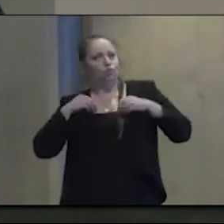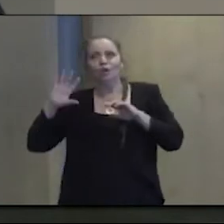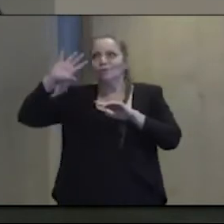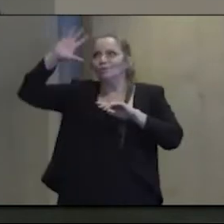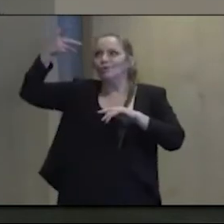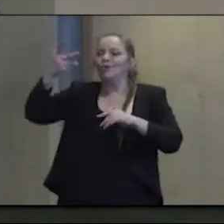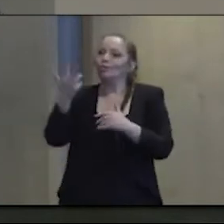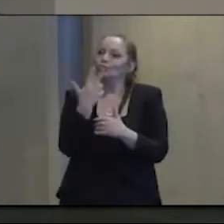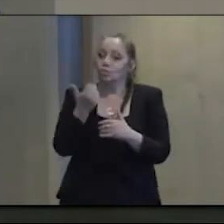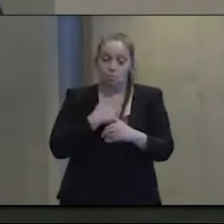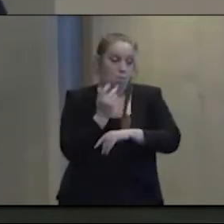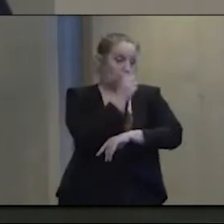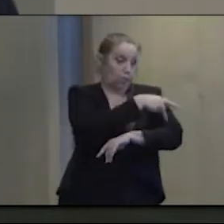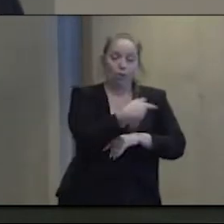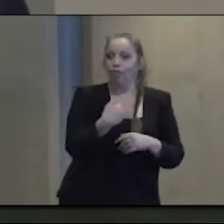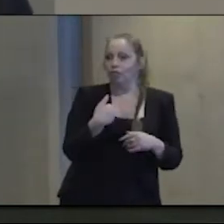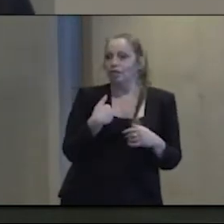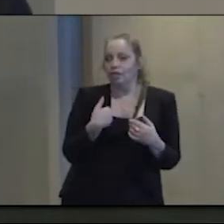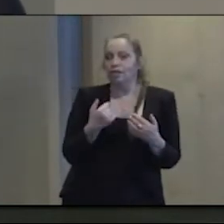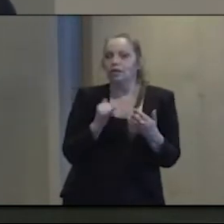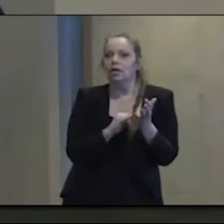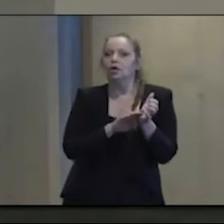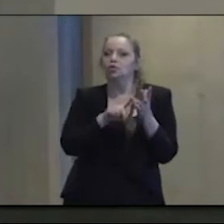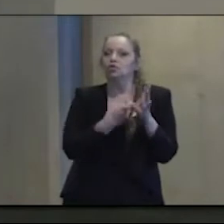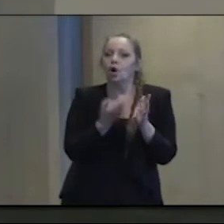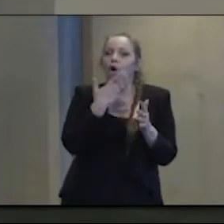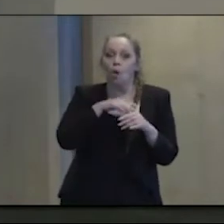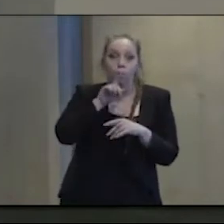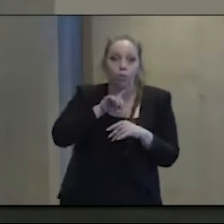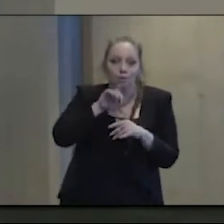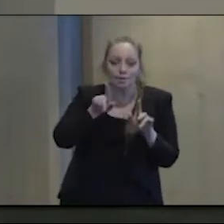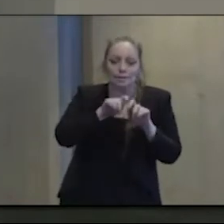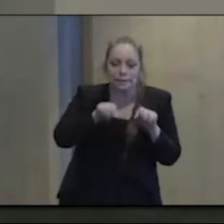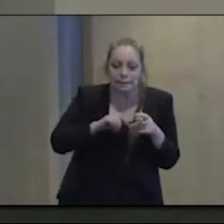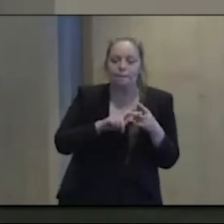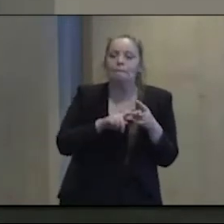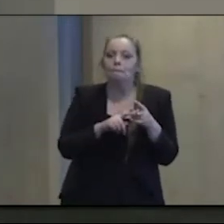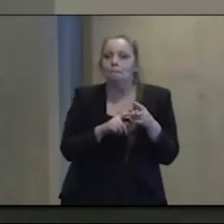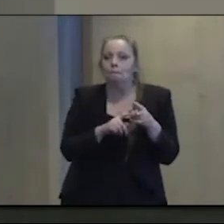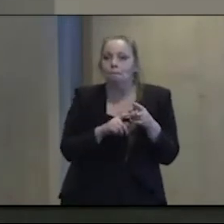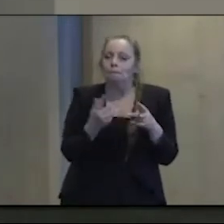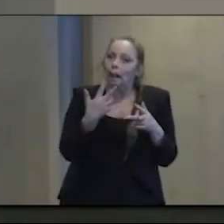In my home in Perth, I have a solar hot water system and energy electricity generator as well